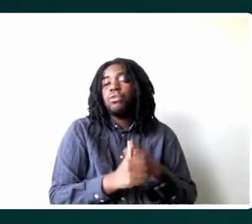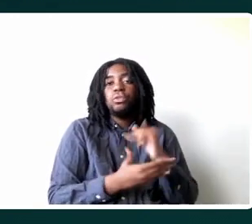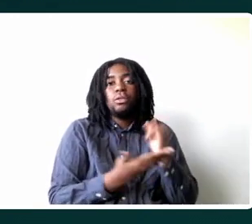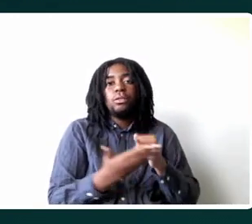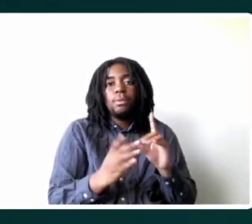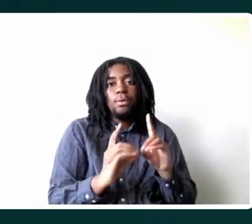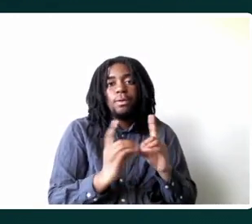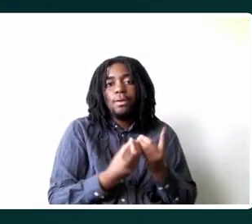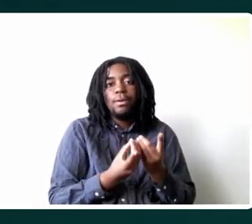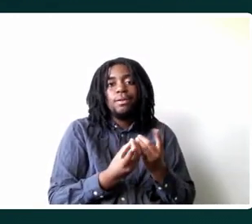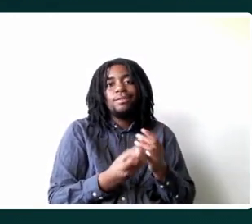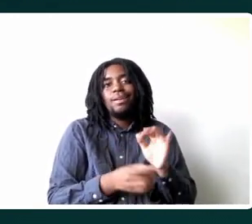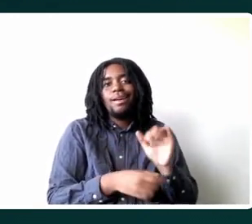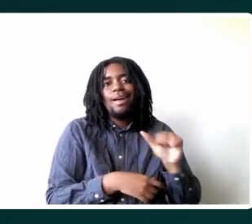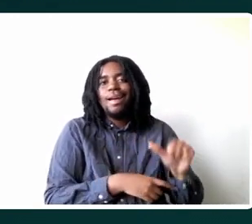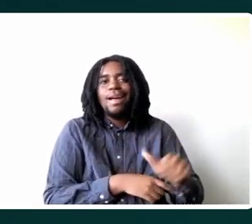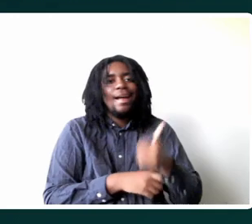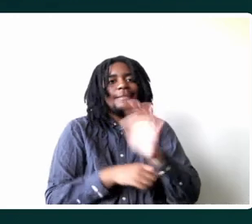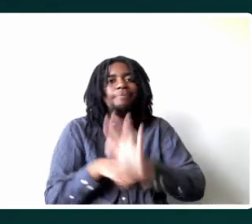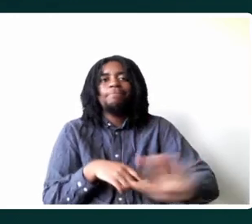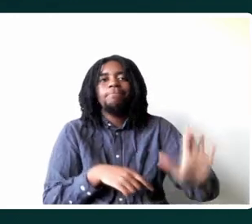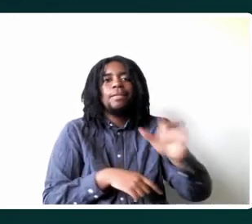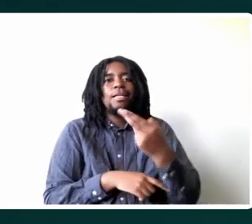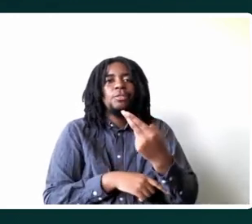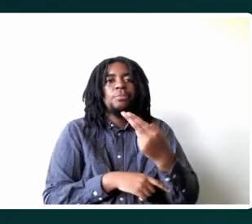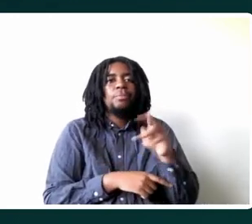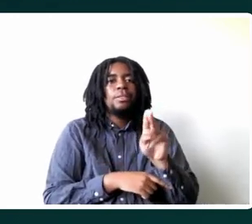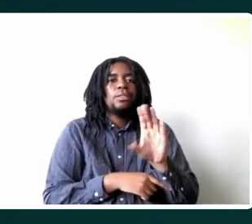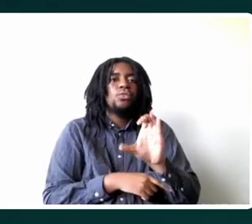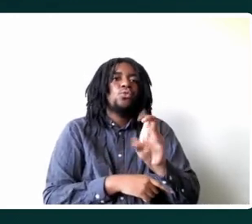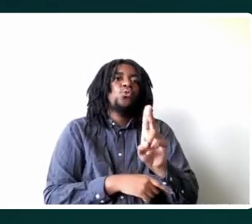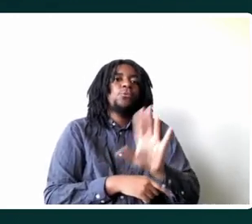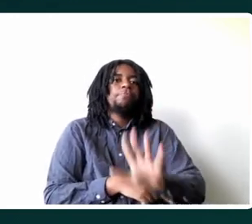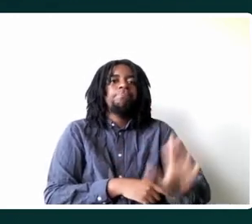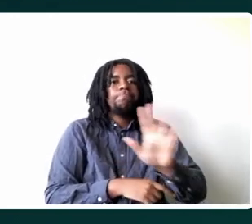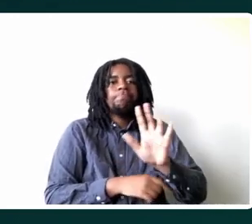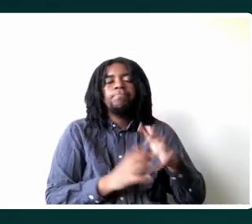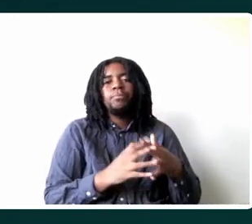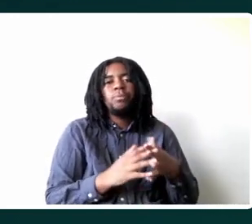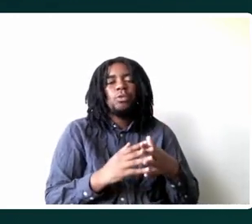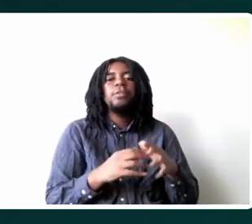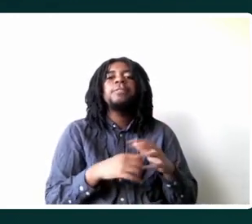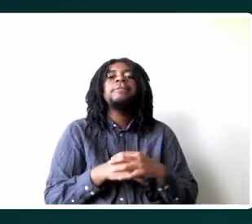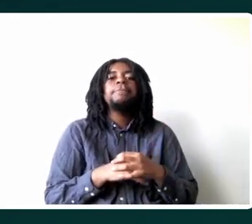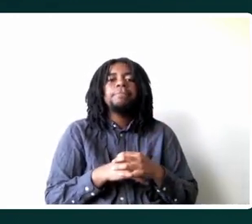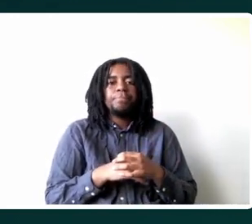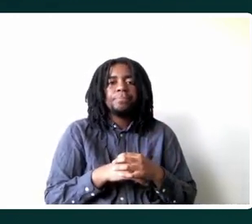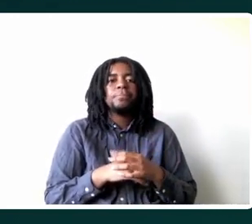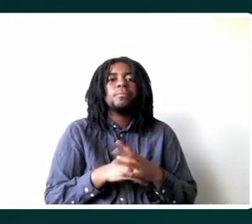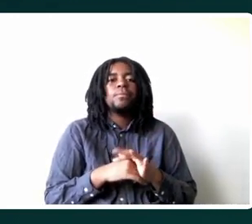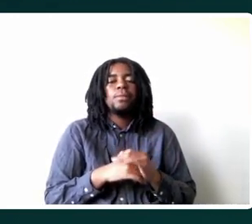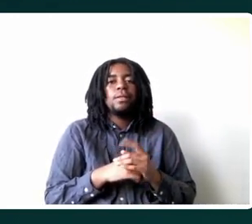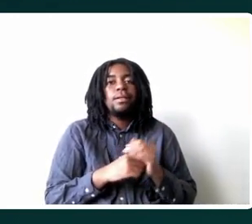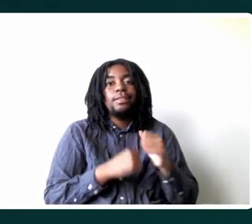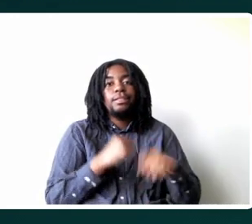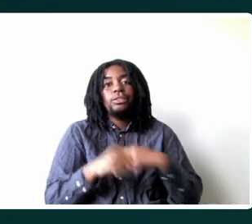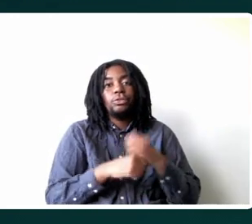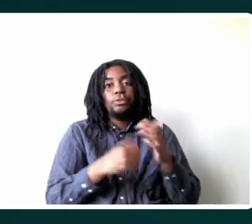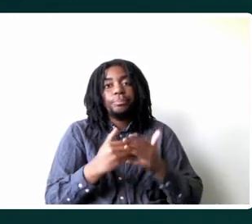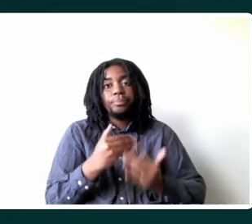Black college or university in the country. And in the years that followed, he hired three